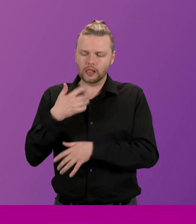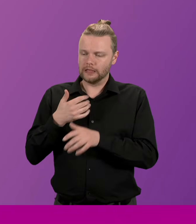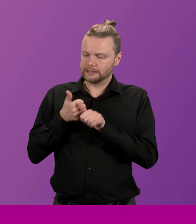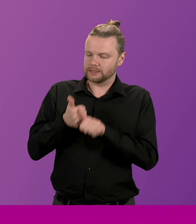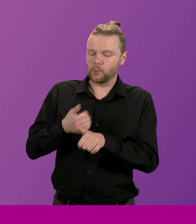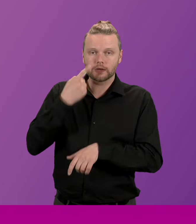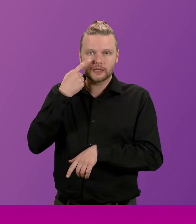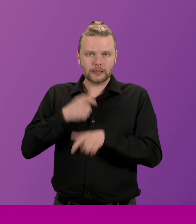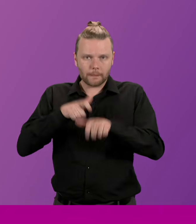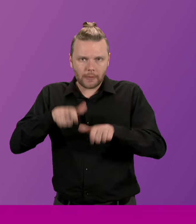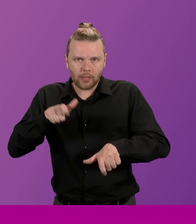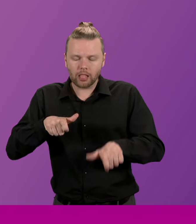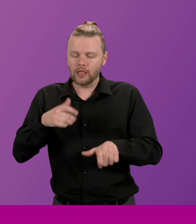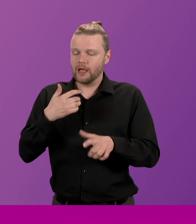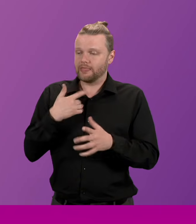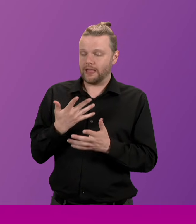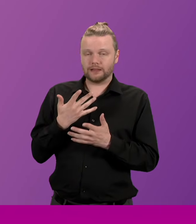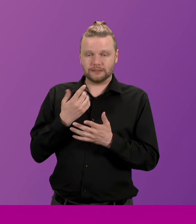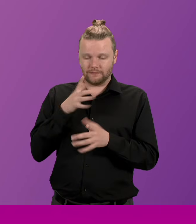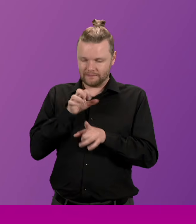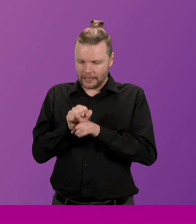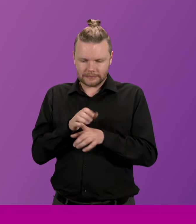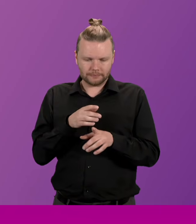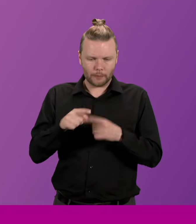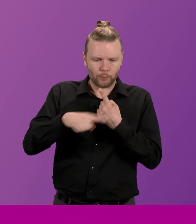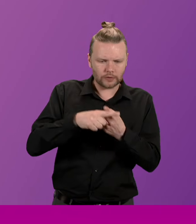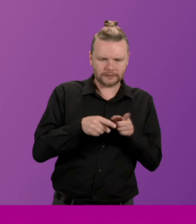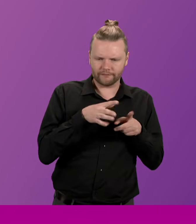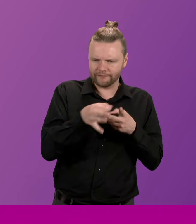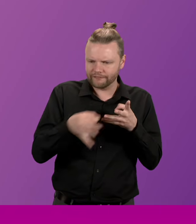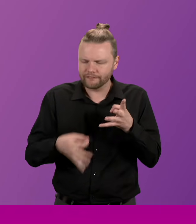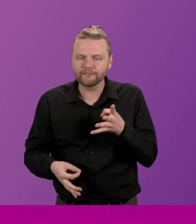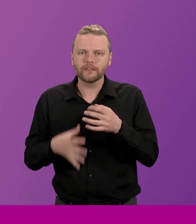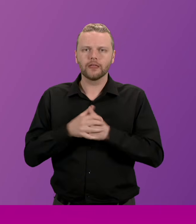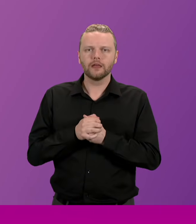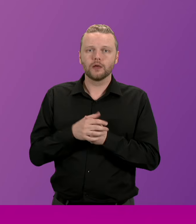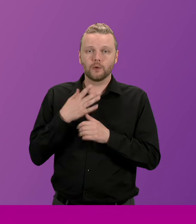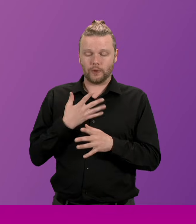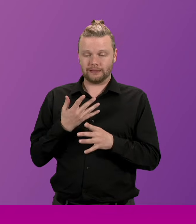people to take forward positive pathways. The Government has a commitment to delivering 150,000